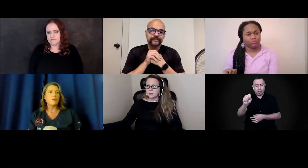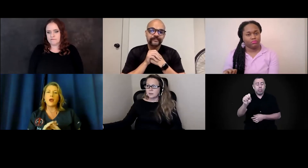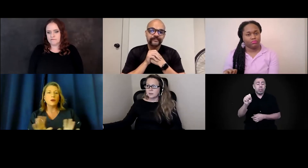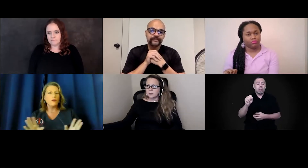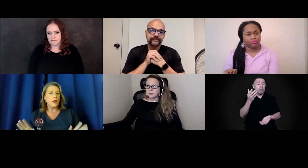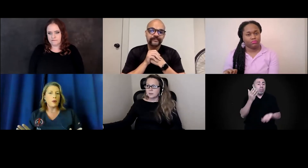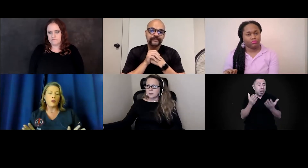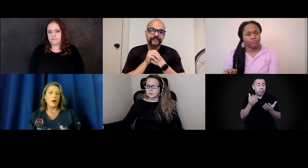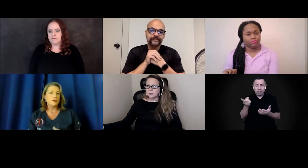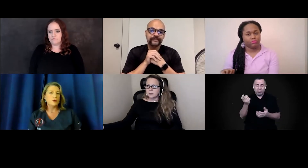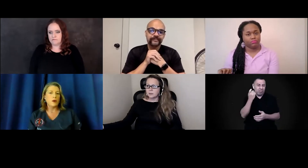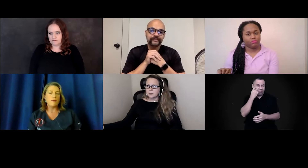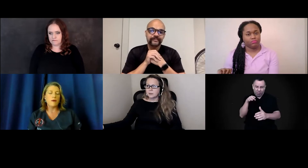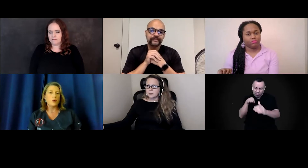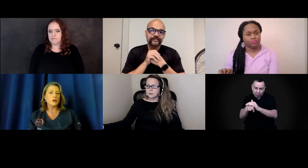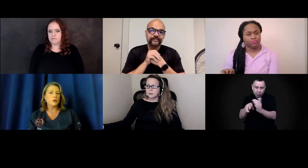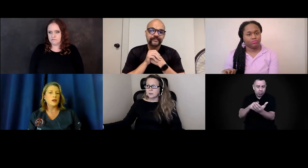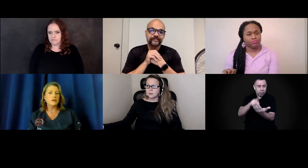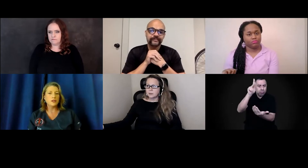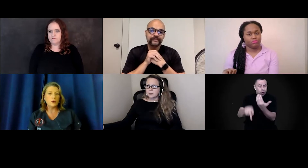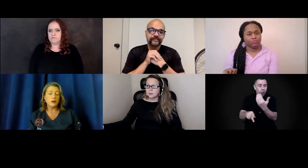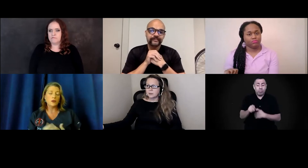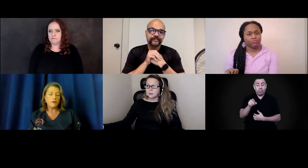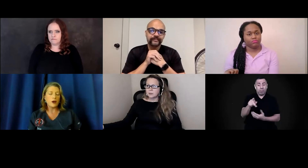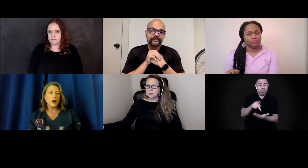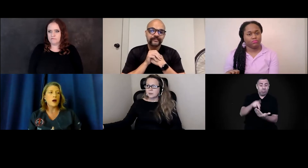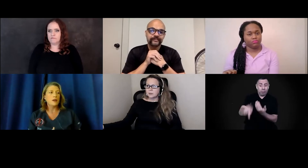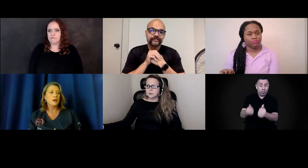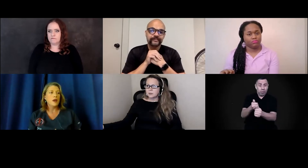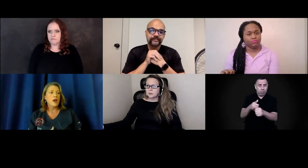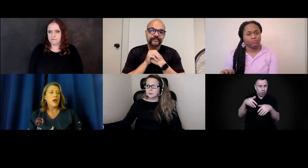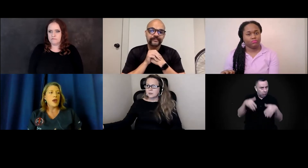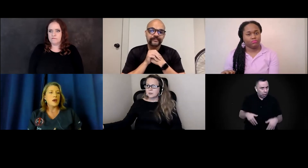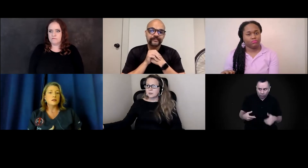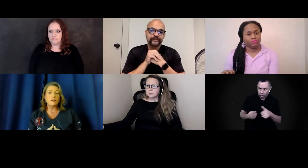brand new for that program to have ever worked with a deaf student, very common.